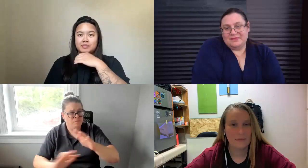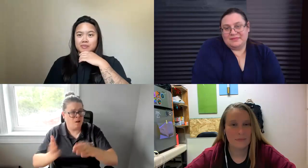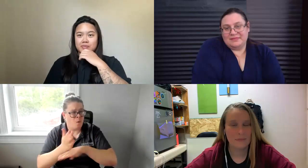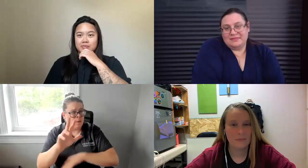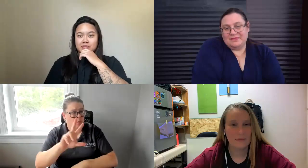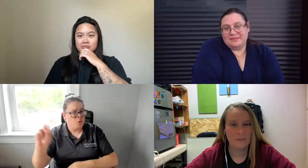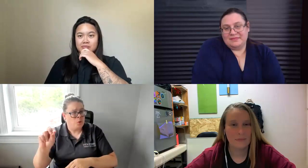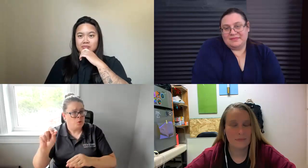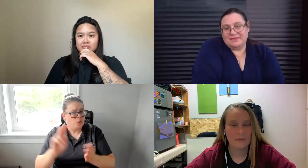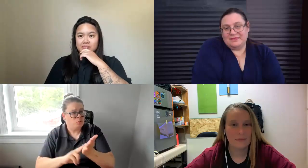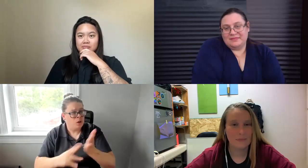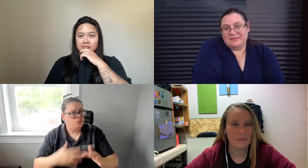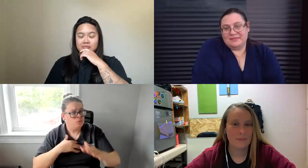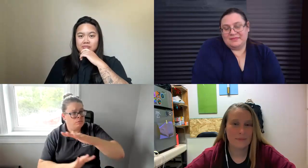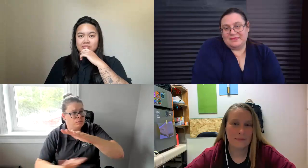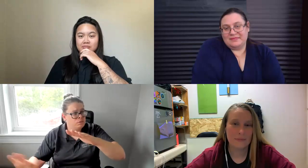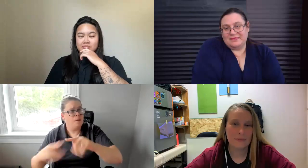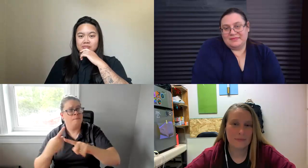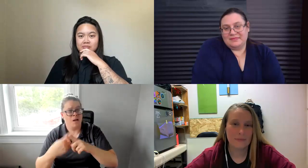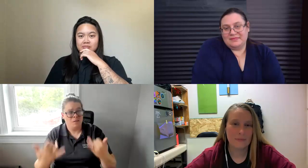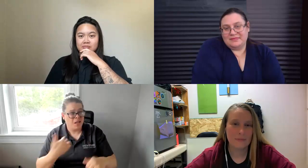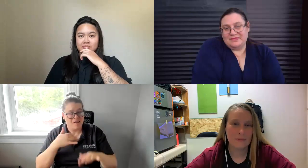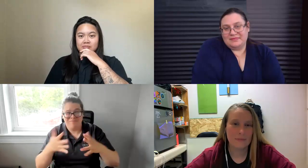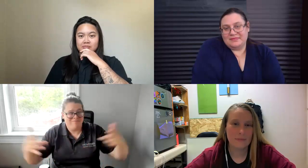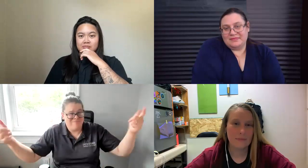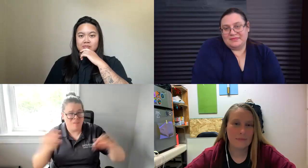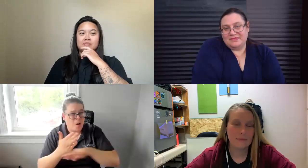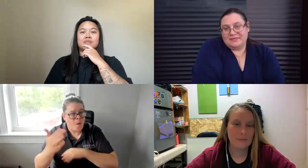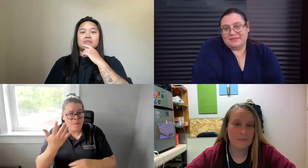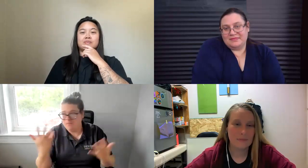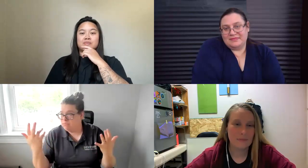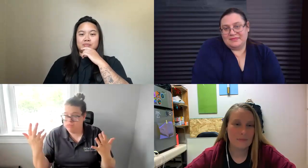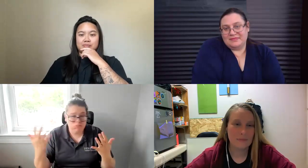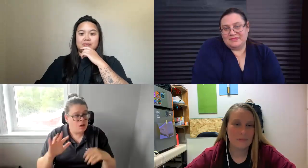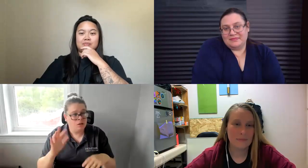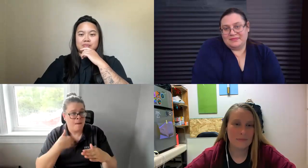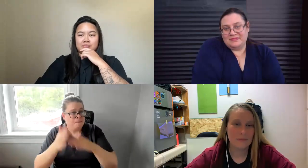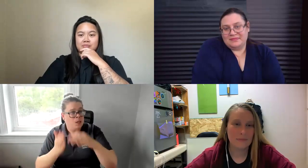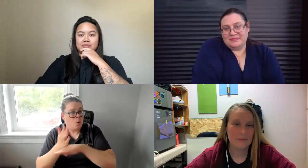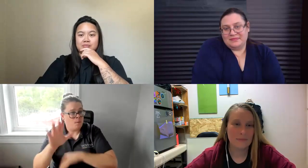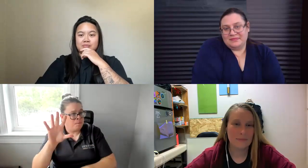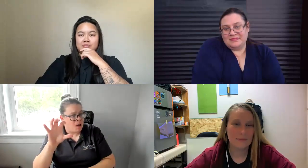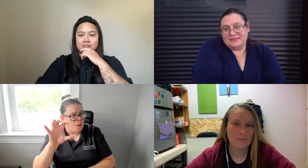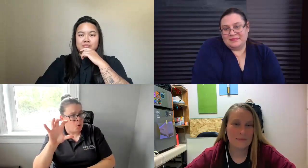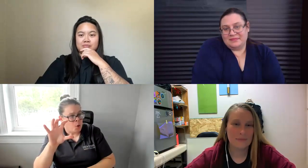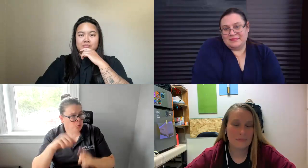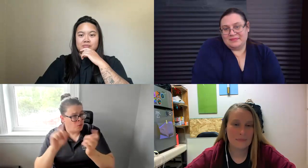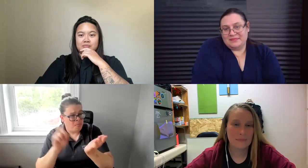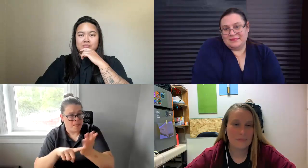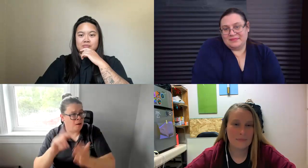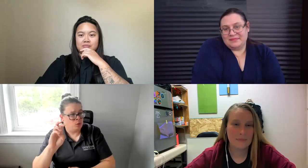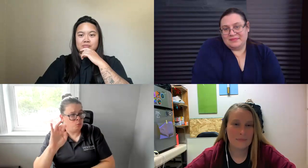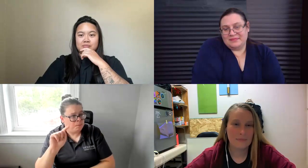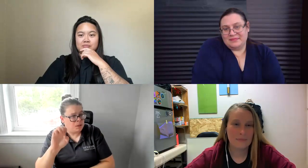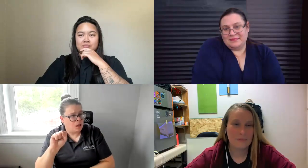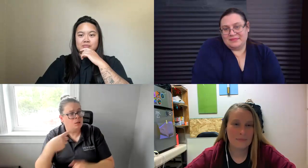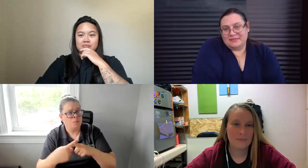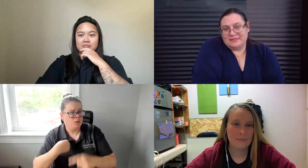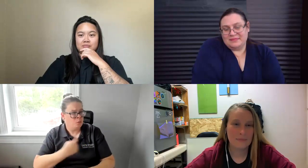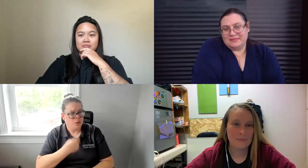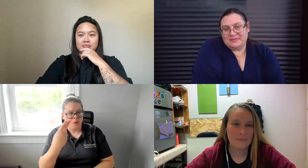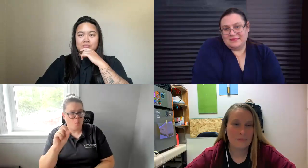So I grew my business to over 30 contractors plus now I have over 500 to a thousand websites